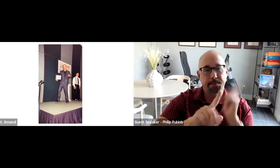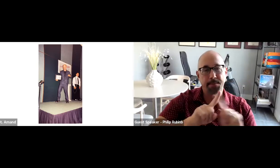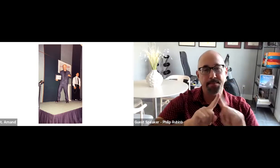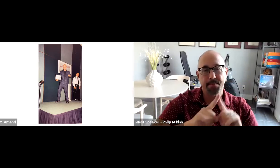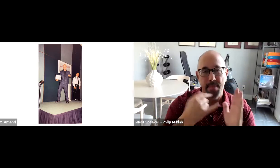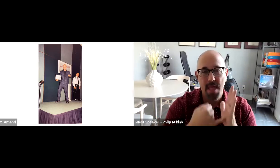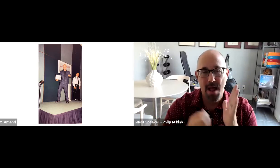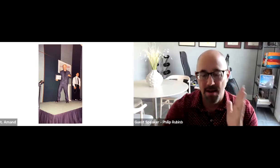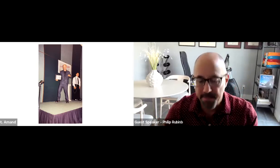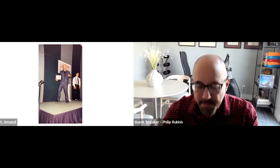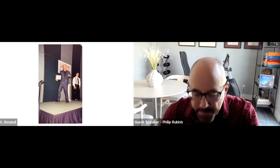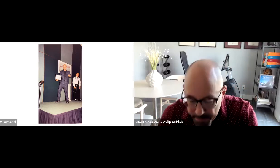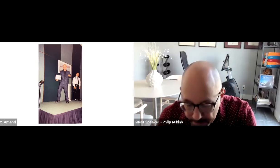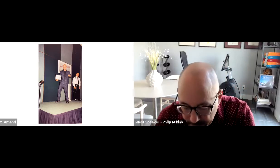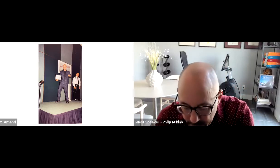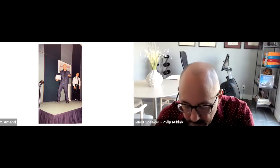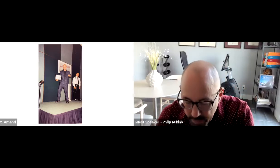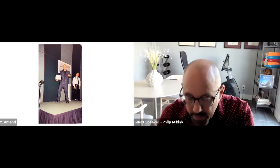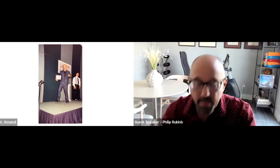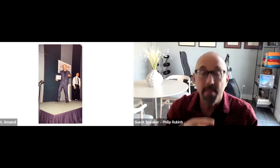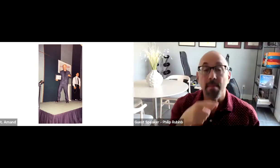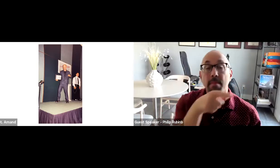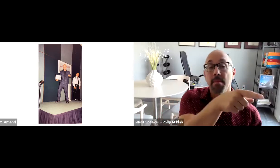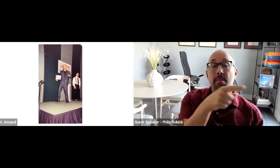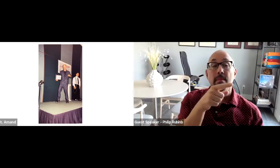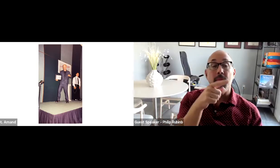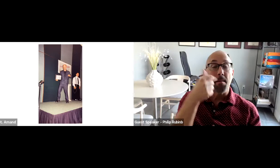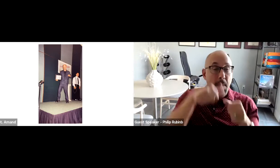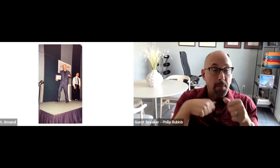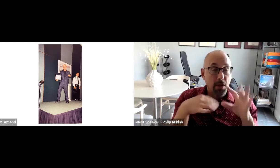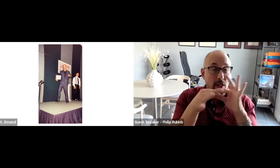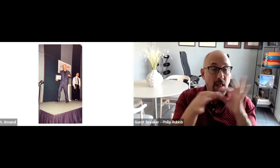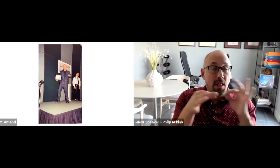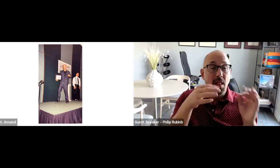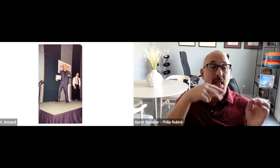In San Francisco, he focused completely on making his artwork.